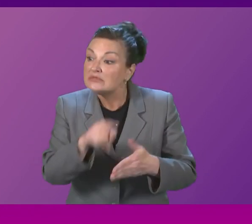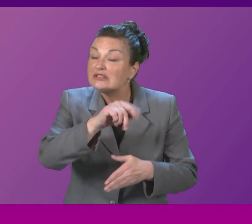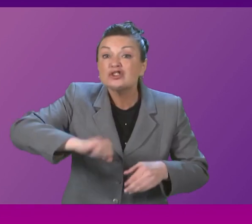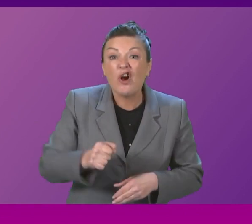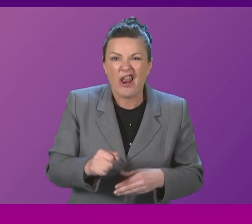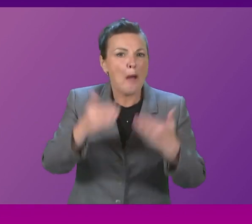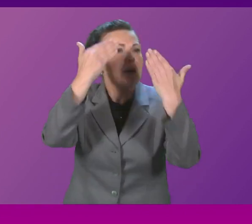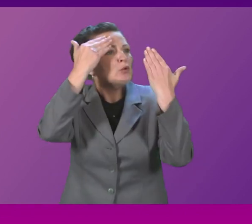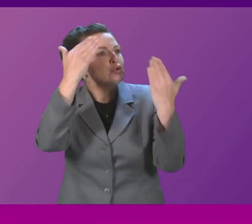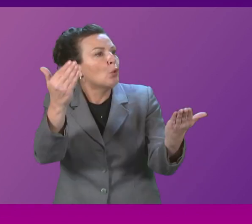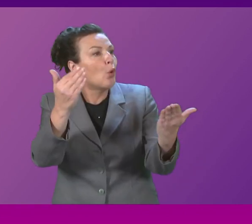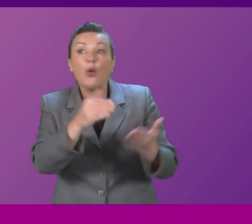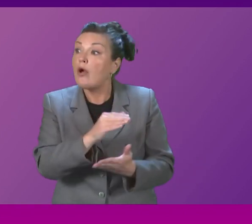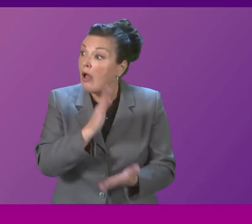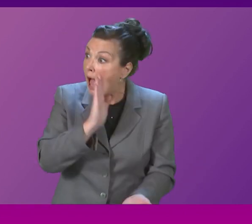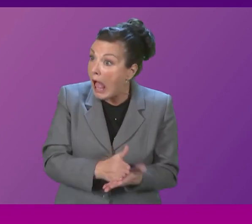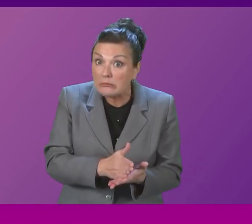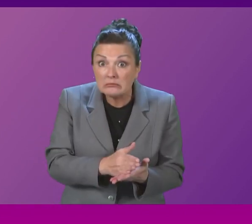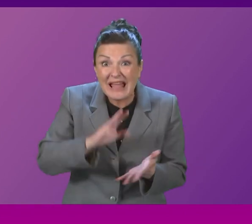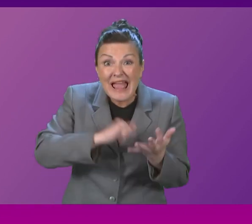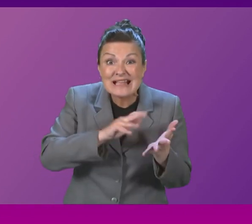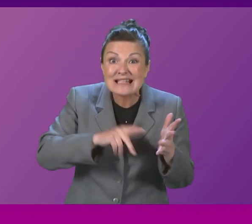the SNP will complete and deliver a ferry.